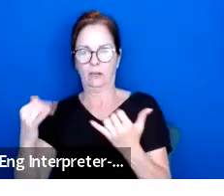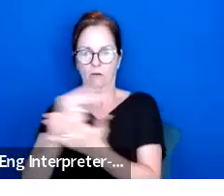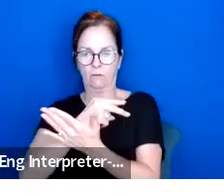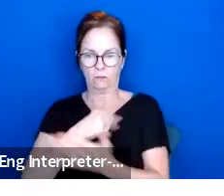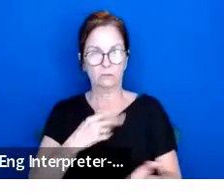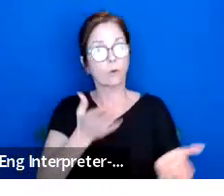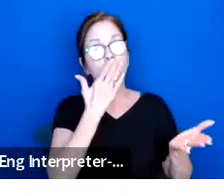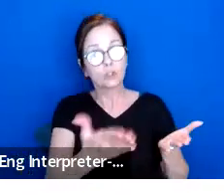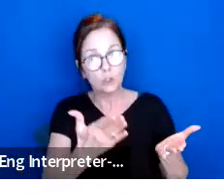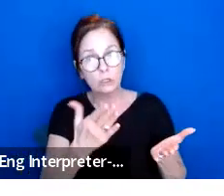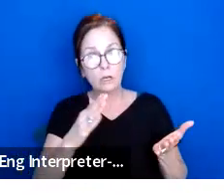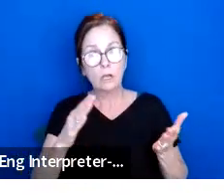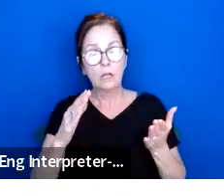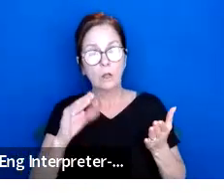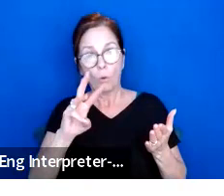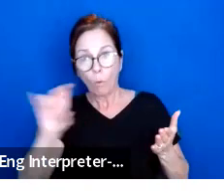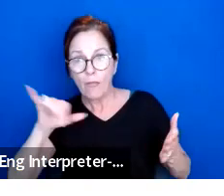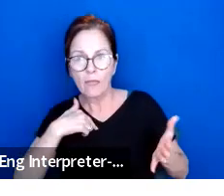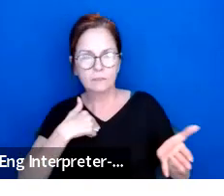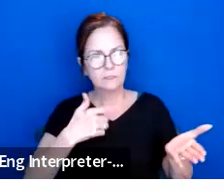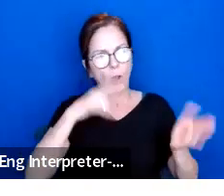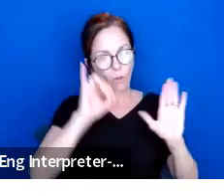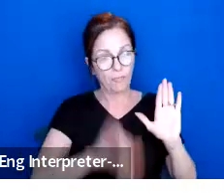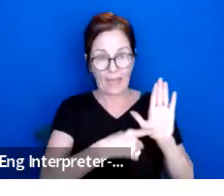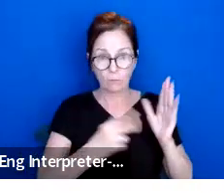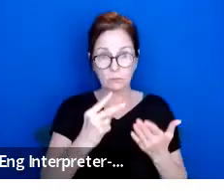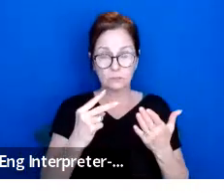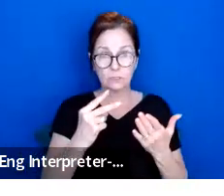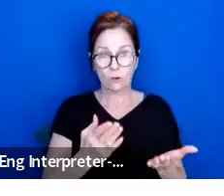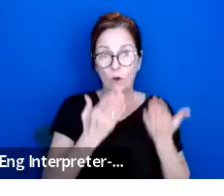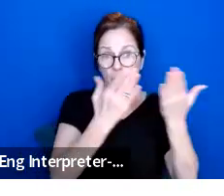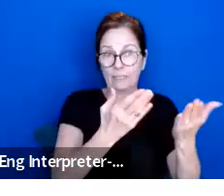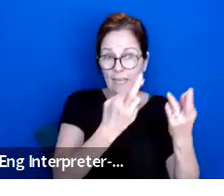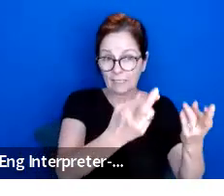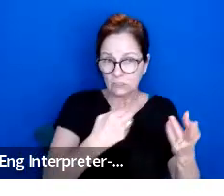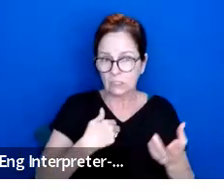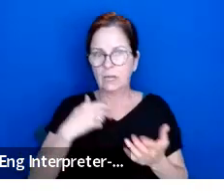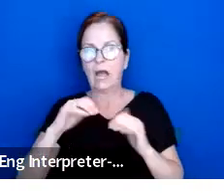This is how I tackled it. It looks like we've got a hand up.